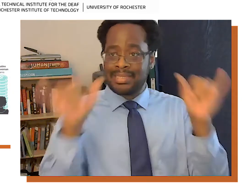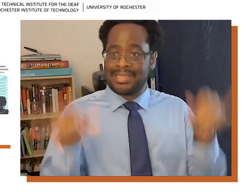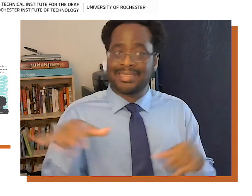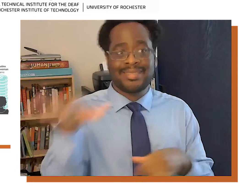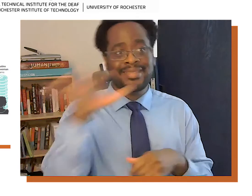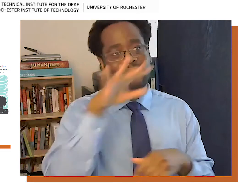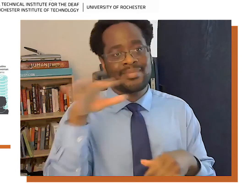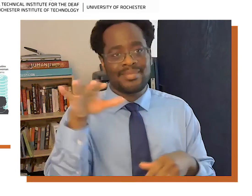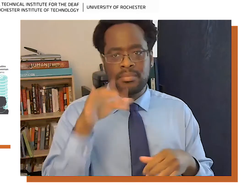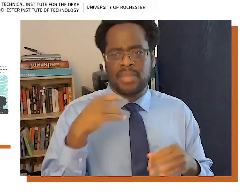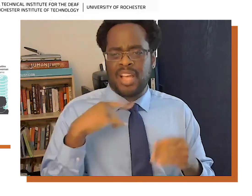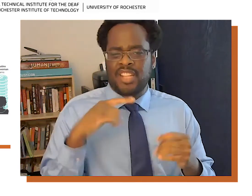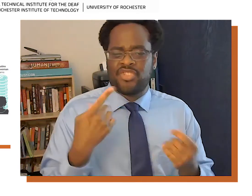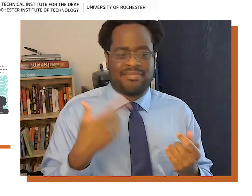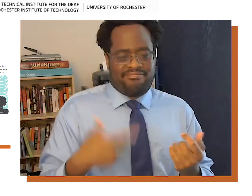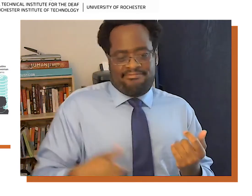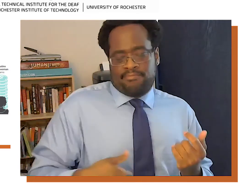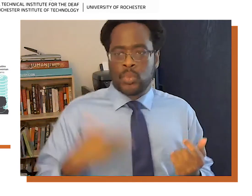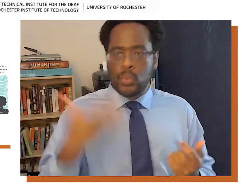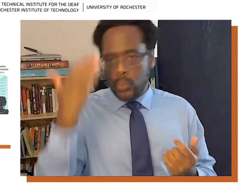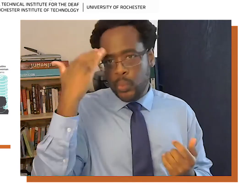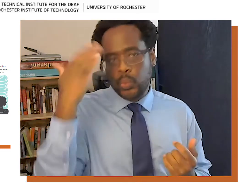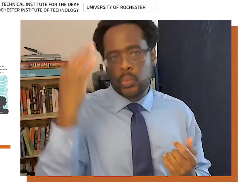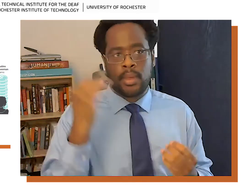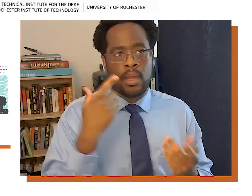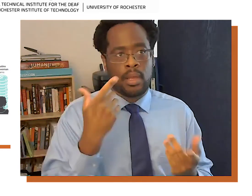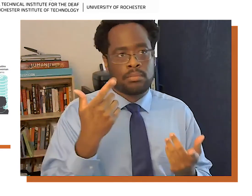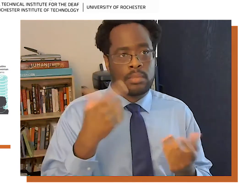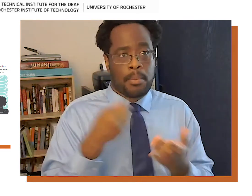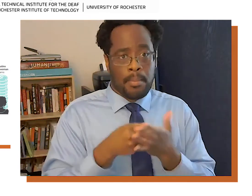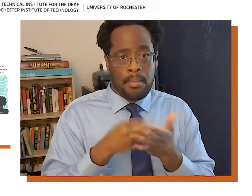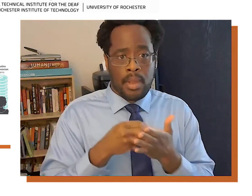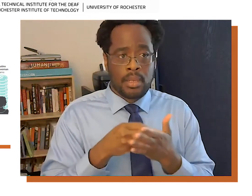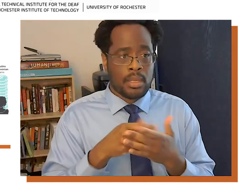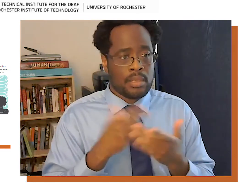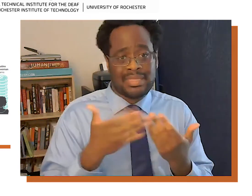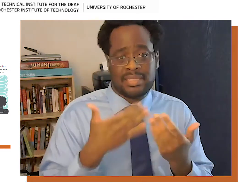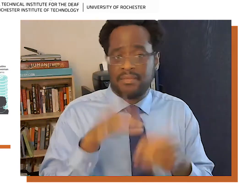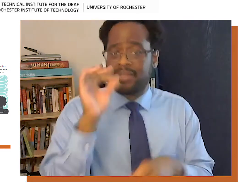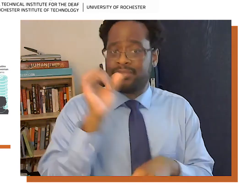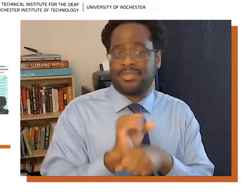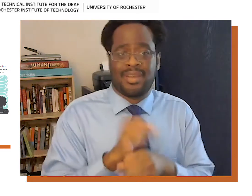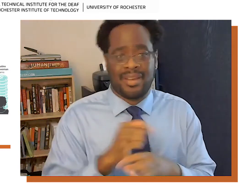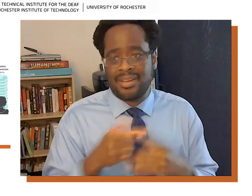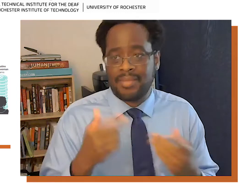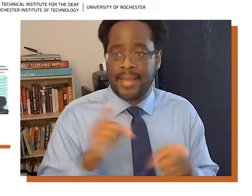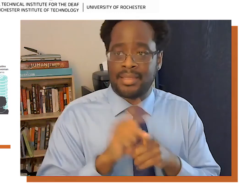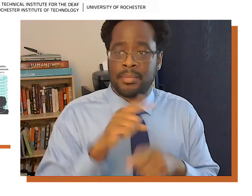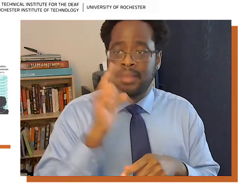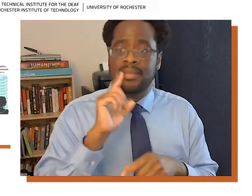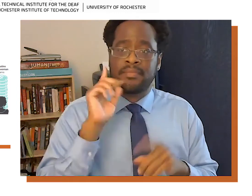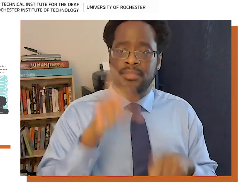and so I started my presentation talking about the system, and I knew that, as a Black Deaf person,